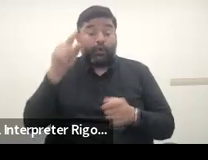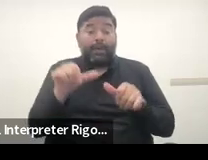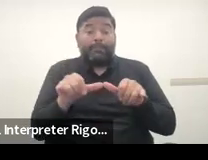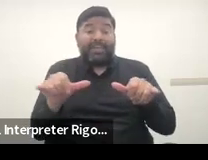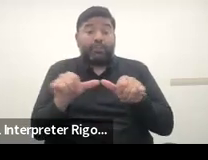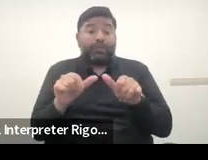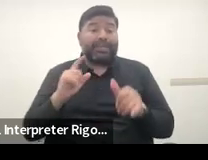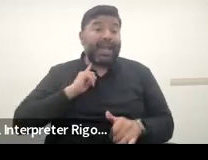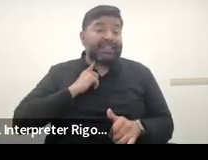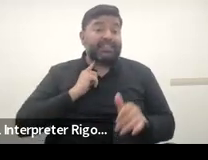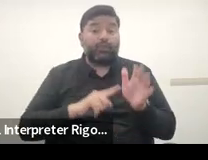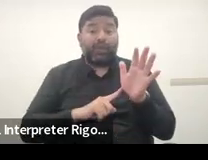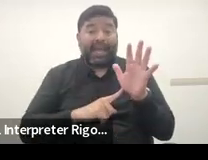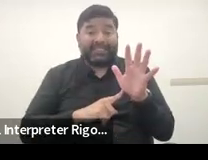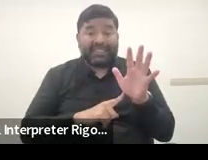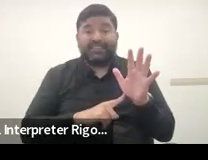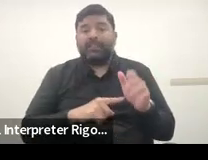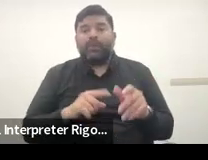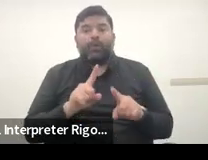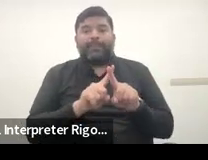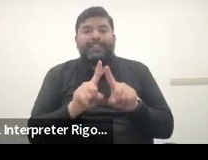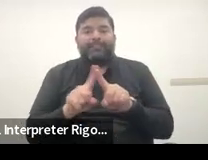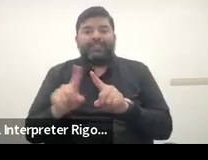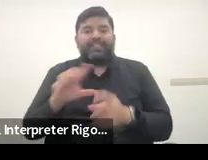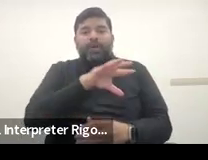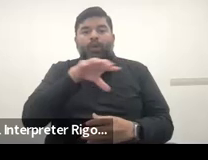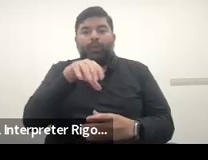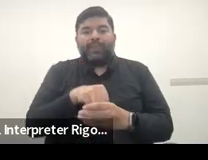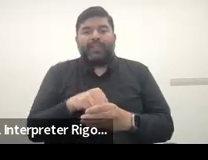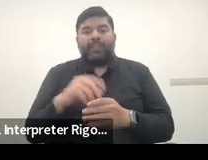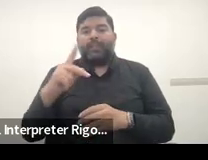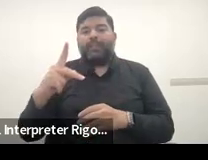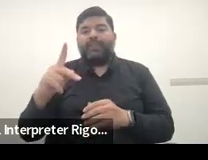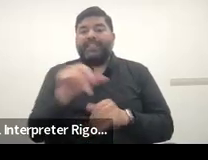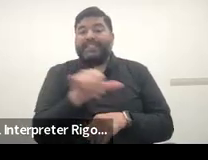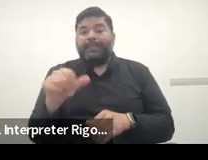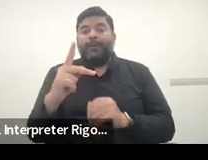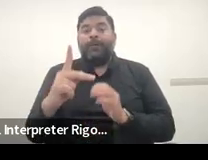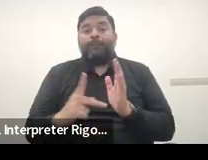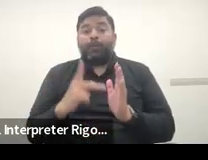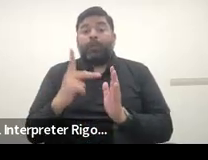that are sort within the same phonological description but you know